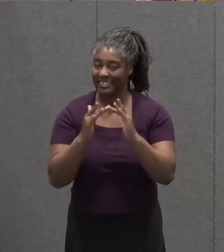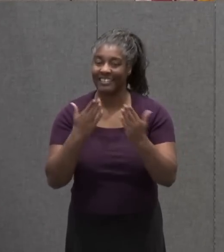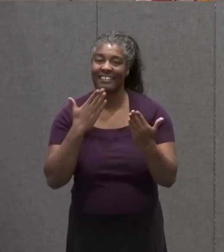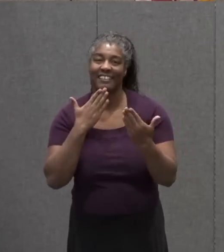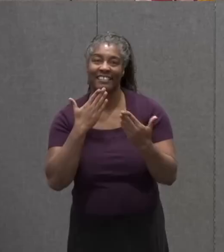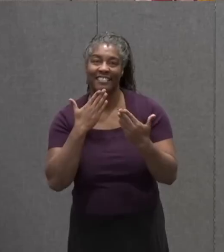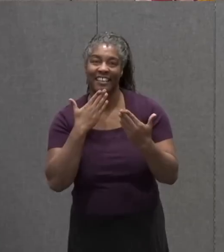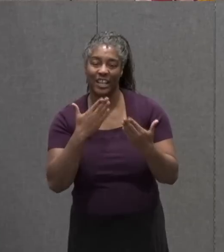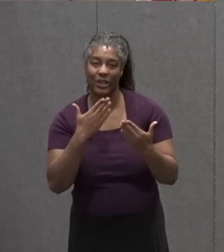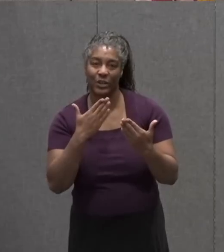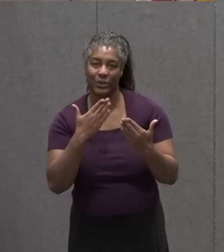Have a great day.